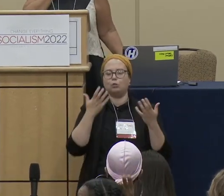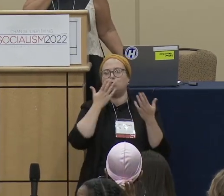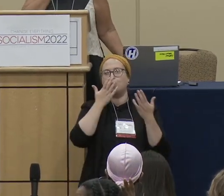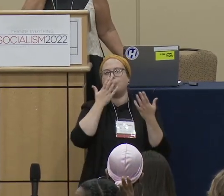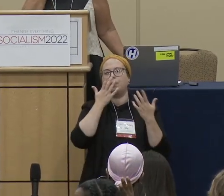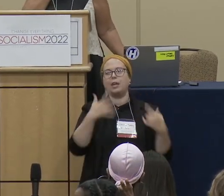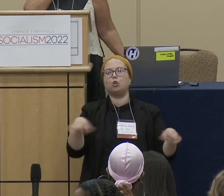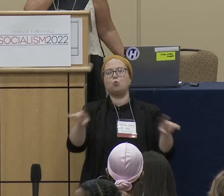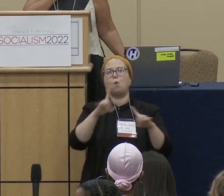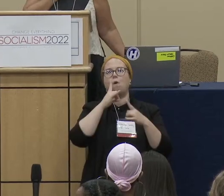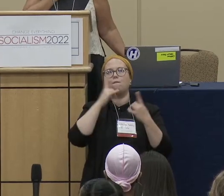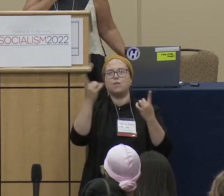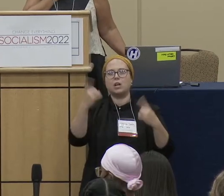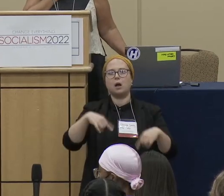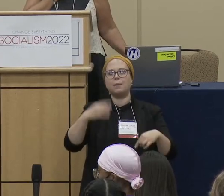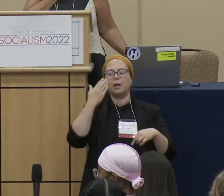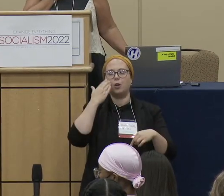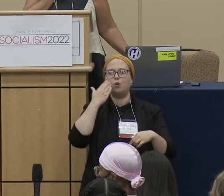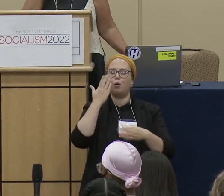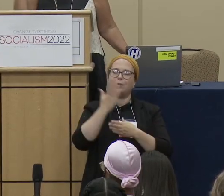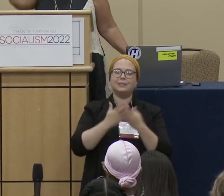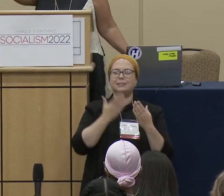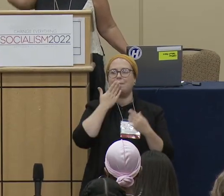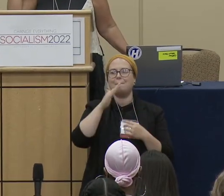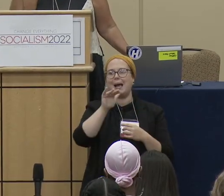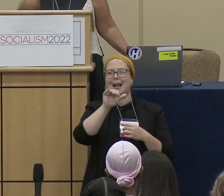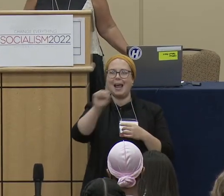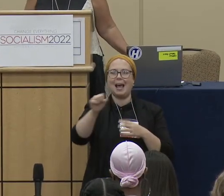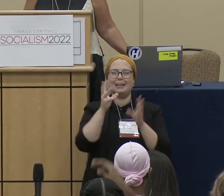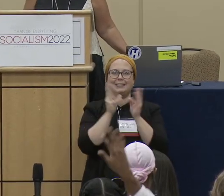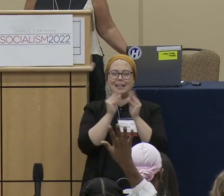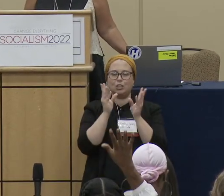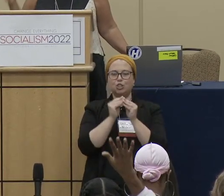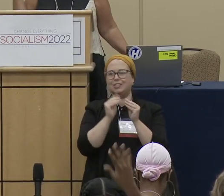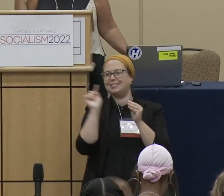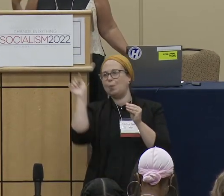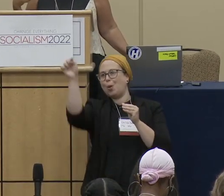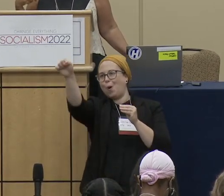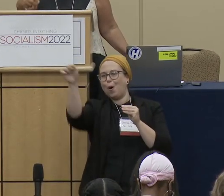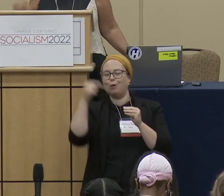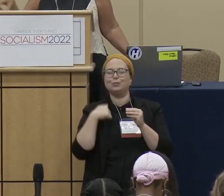≫ BARBARA: There's a bunch of chairs. I want to thank you all for coming, because I know there's some really bad ass